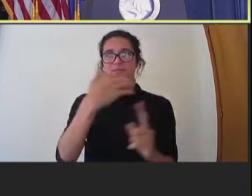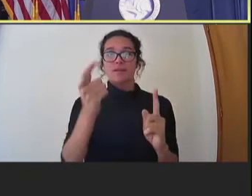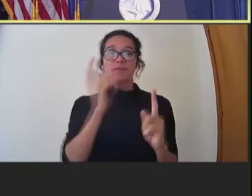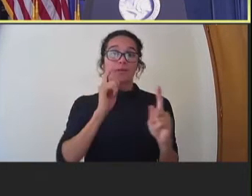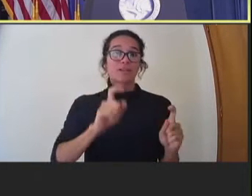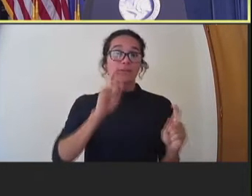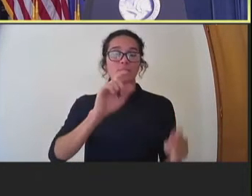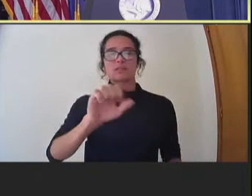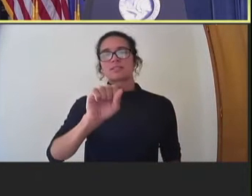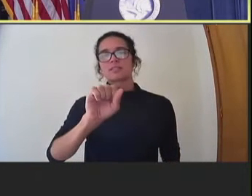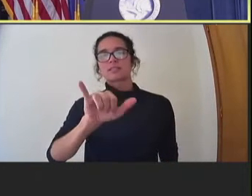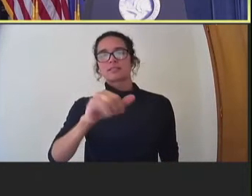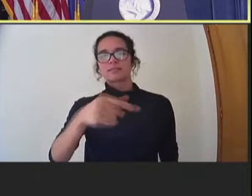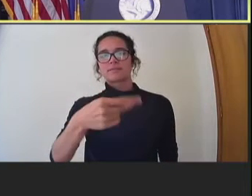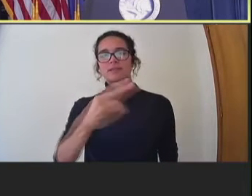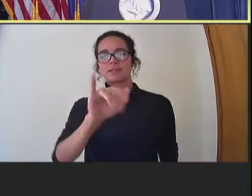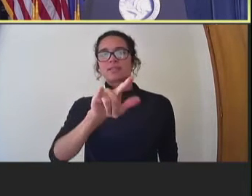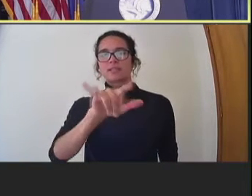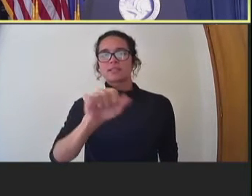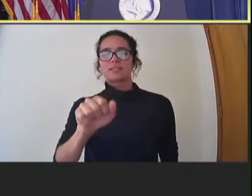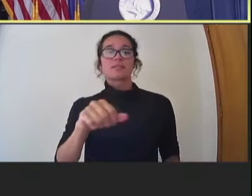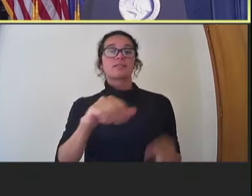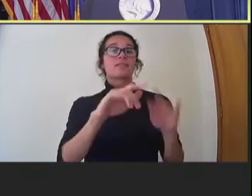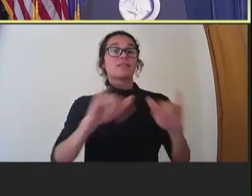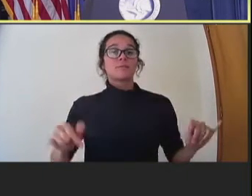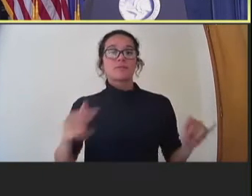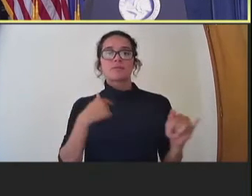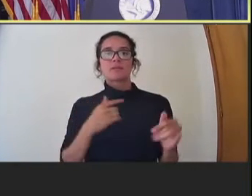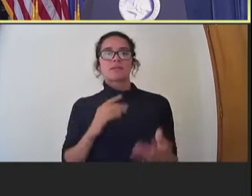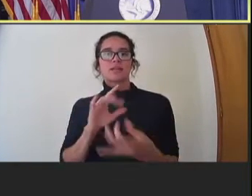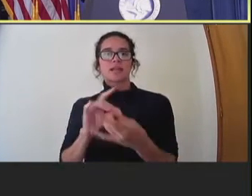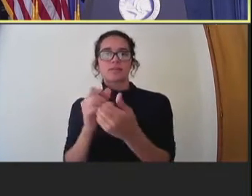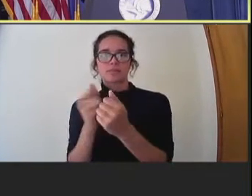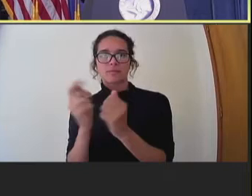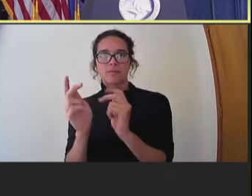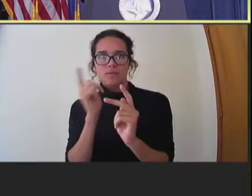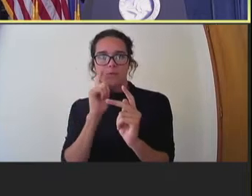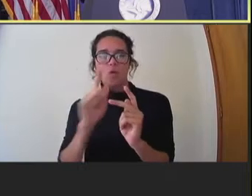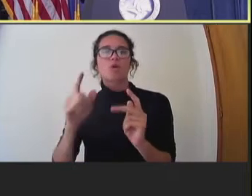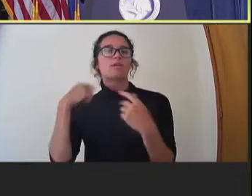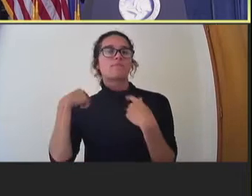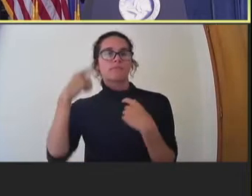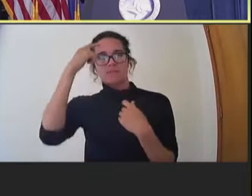We also connect people with mental health, as well as harm reduction resources, housing assistance,